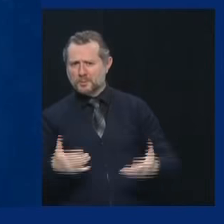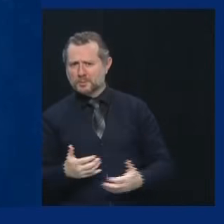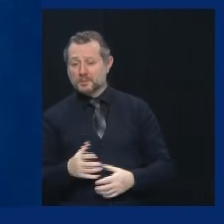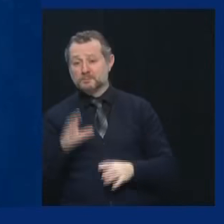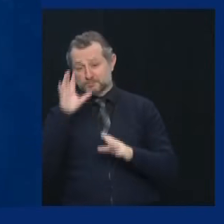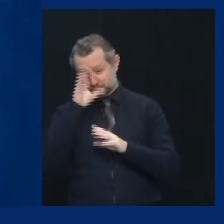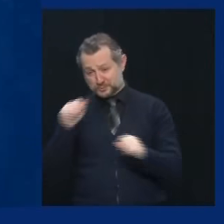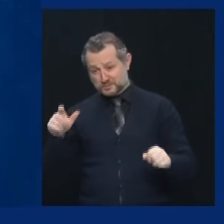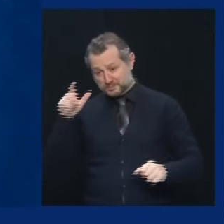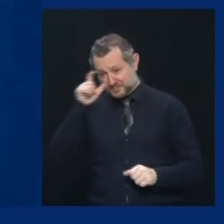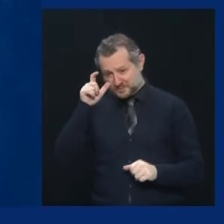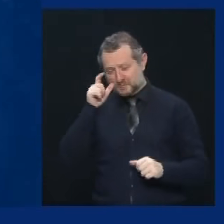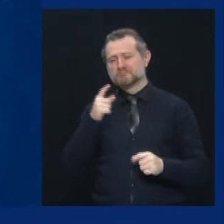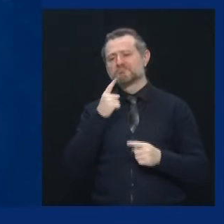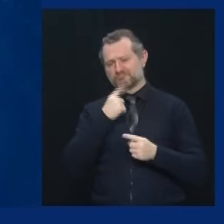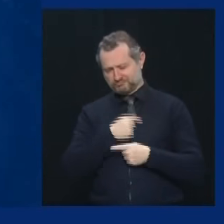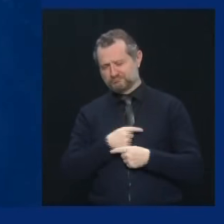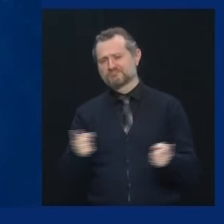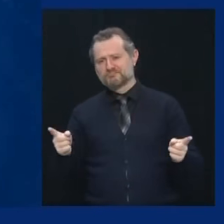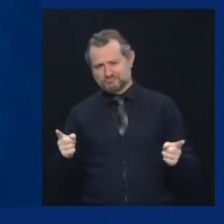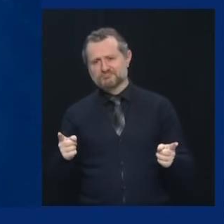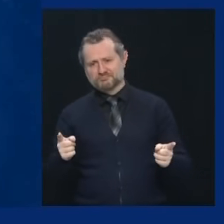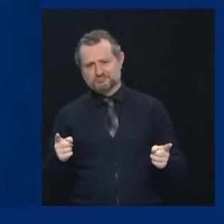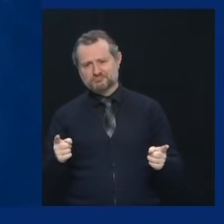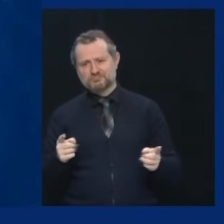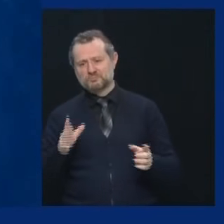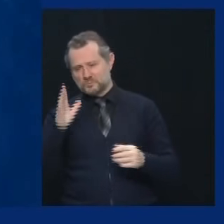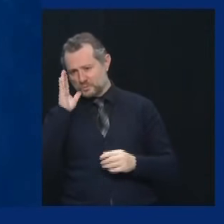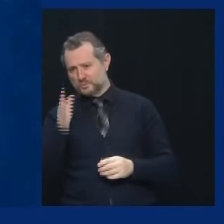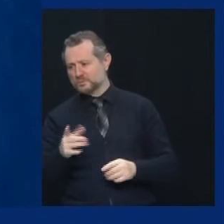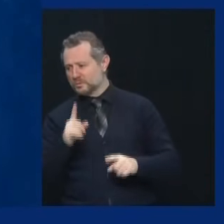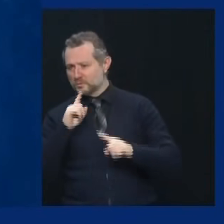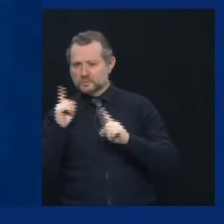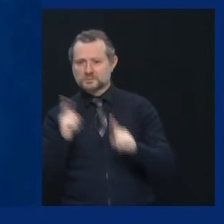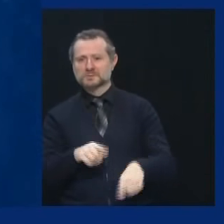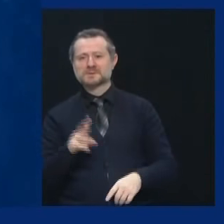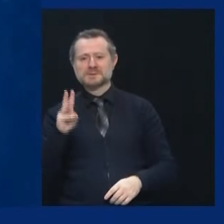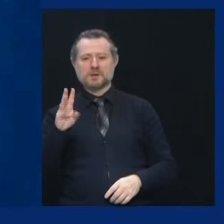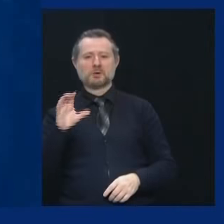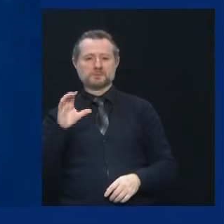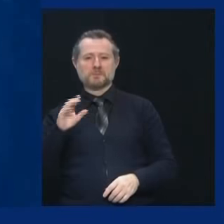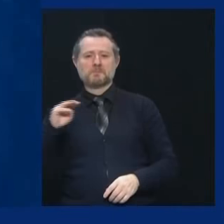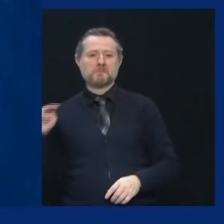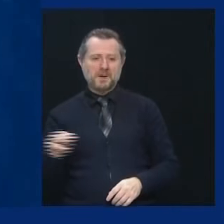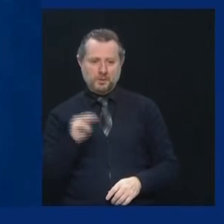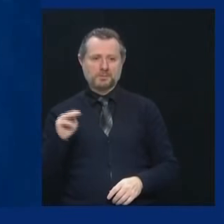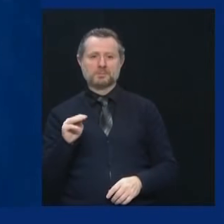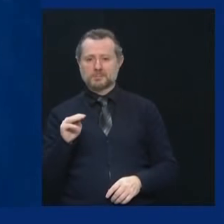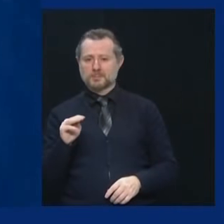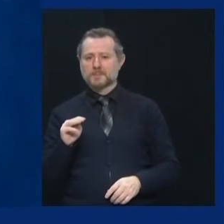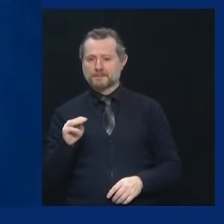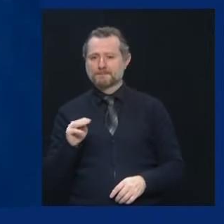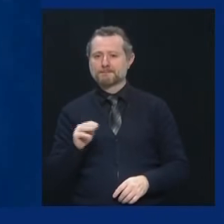THAT WE'RE GOING TO GET 16% MORE